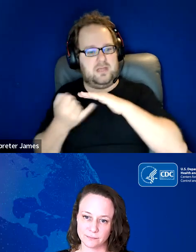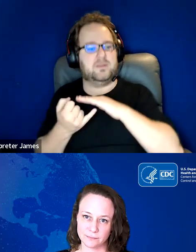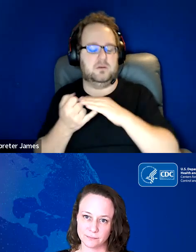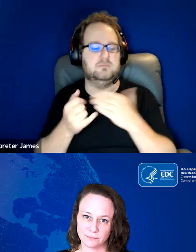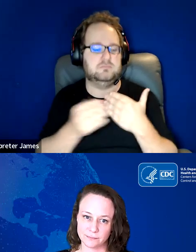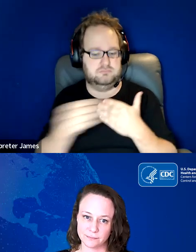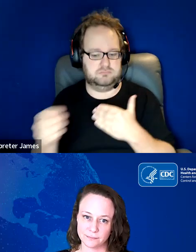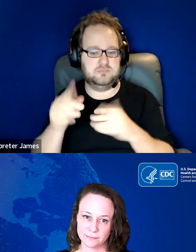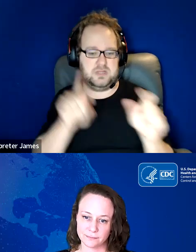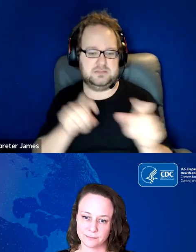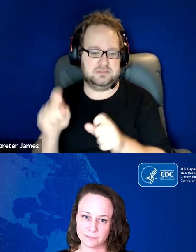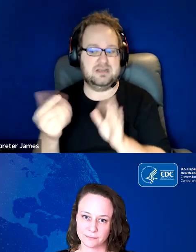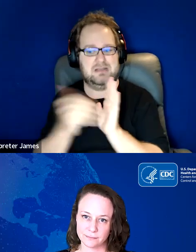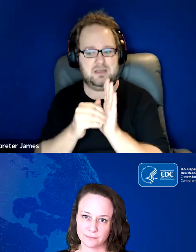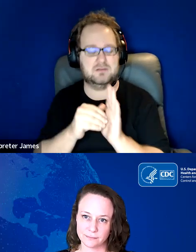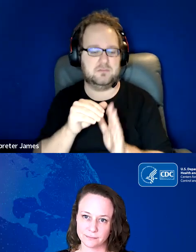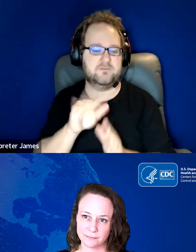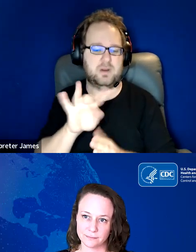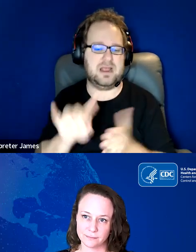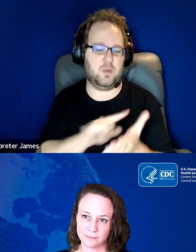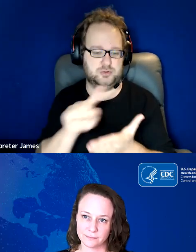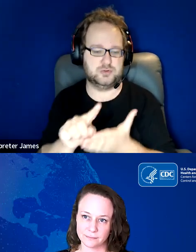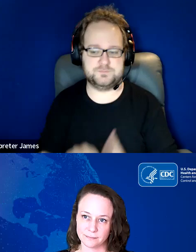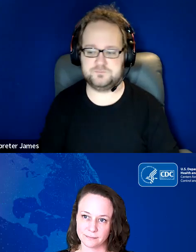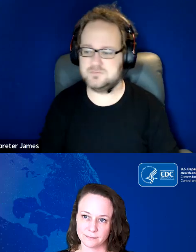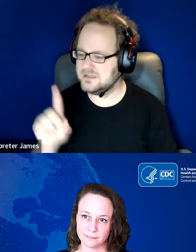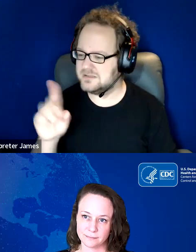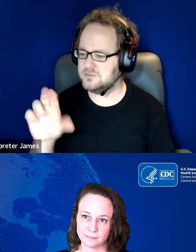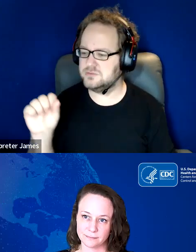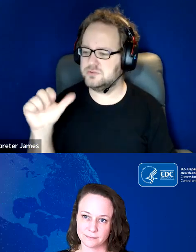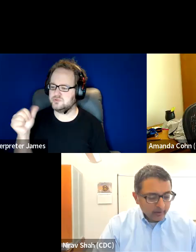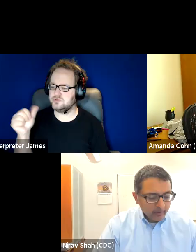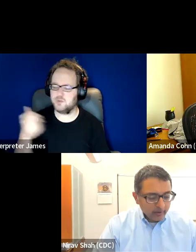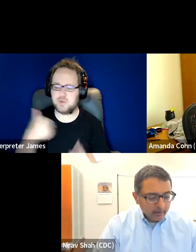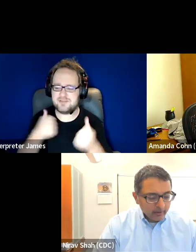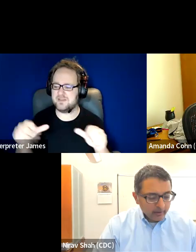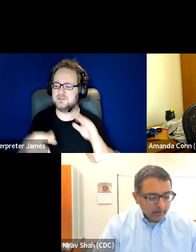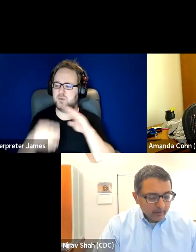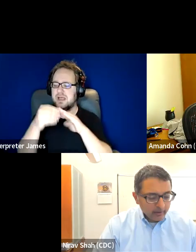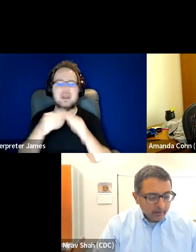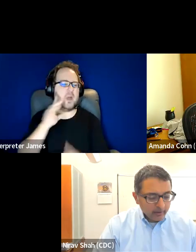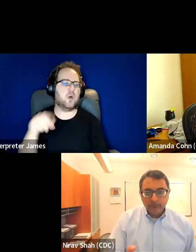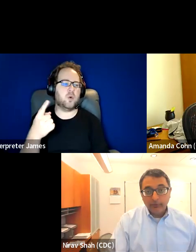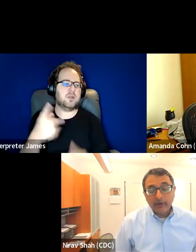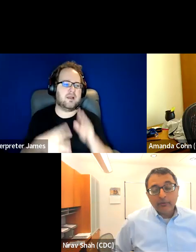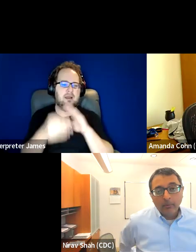» Moderator: Dr. Shah, do you have anything to add to that? » Dr. Shah: Thank you for